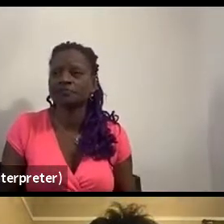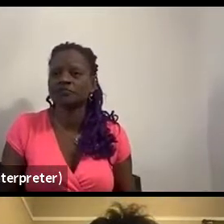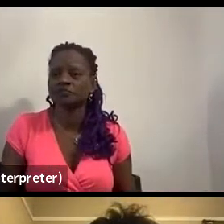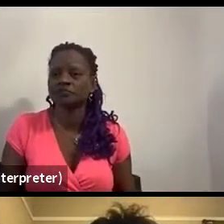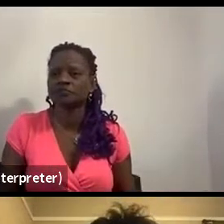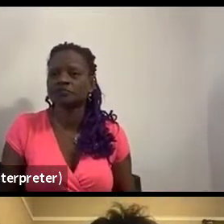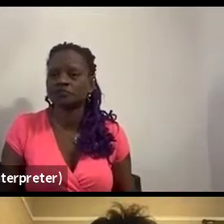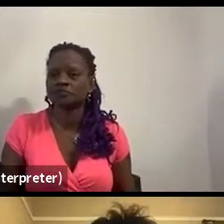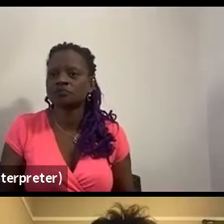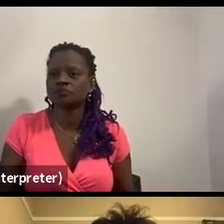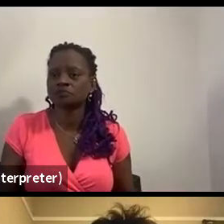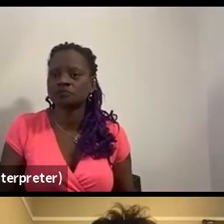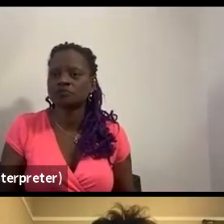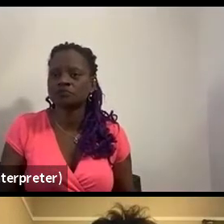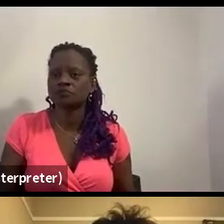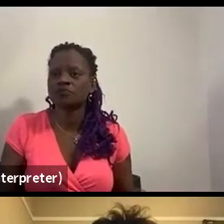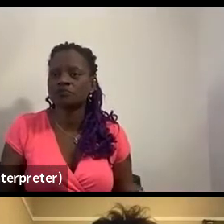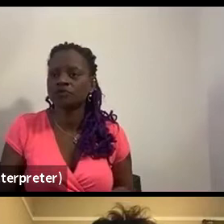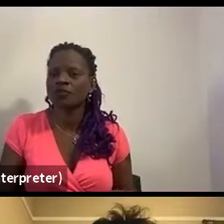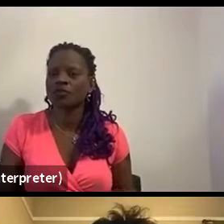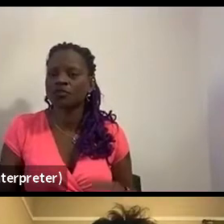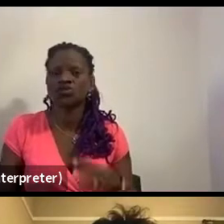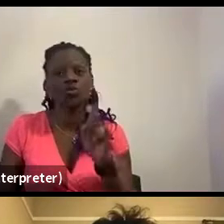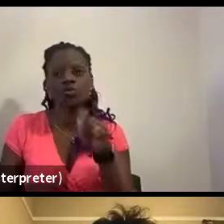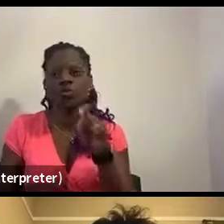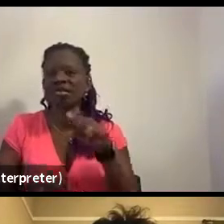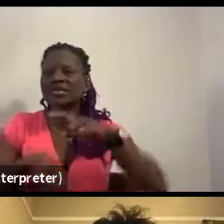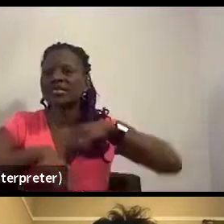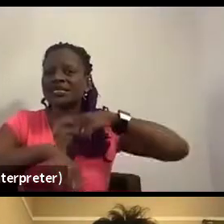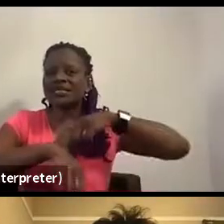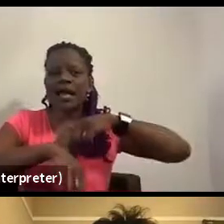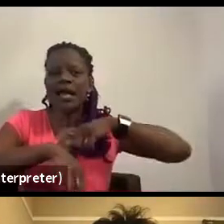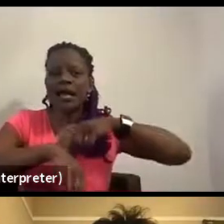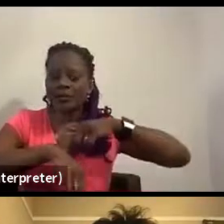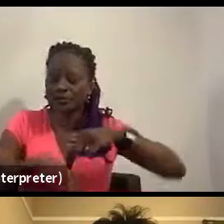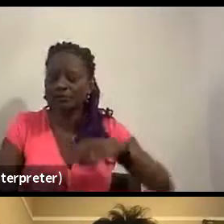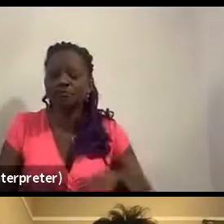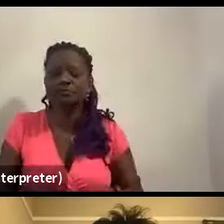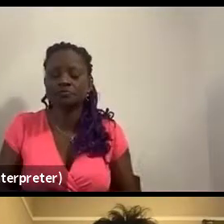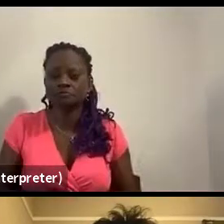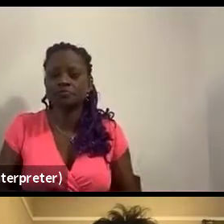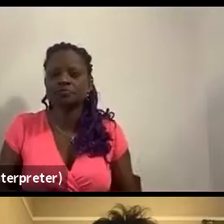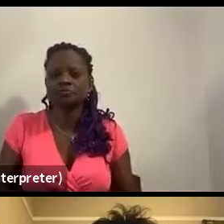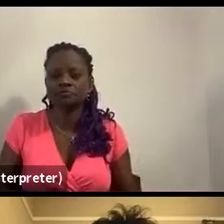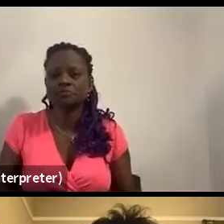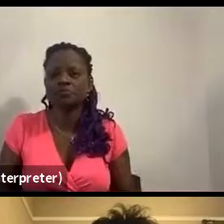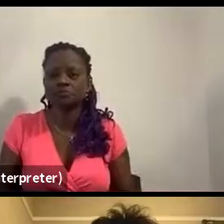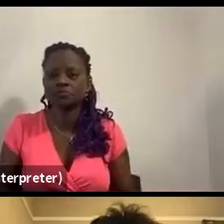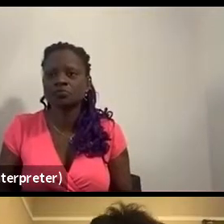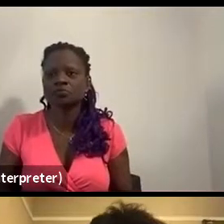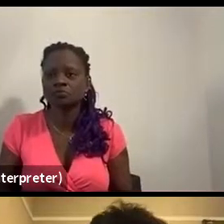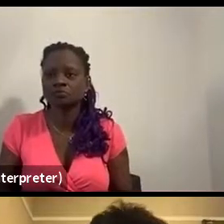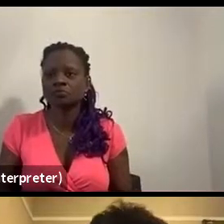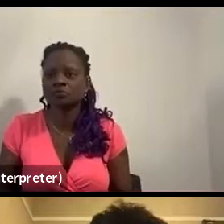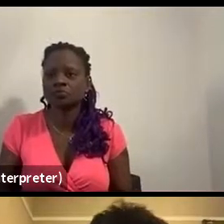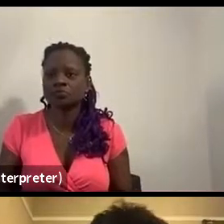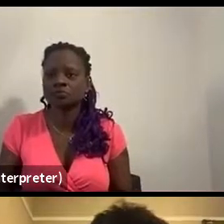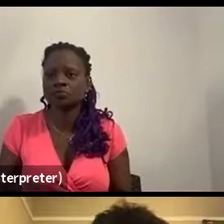So there's oftentimes an initial rush to get it and then there's going to be people who need a little bit more time to get those questions answered.